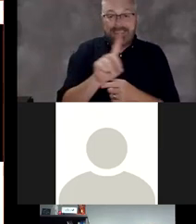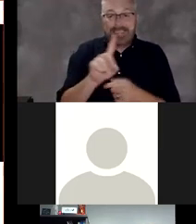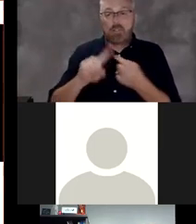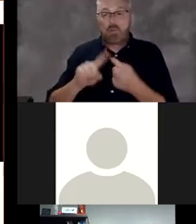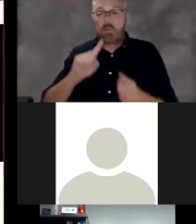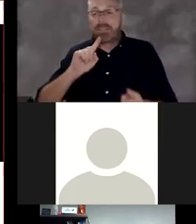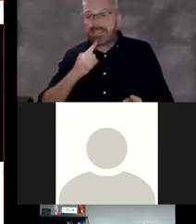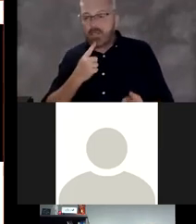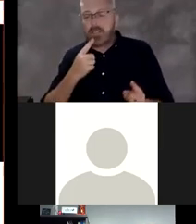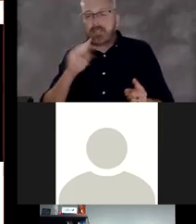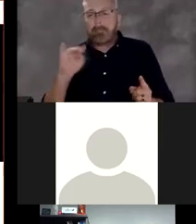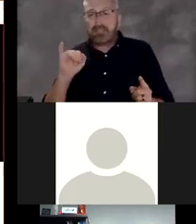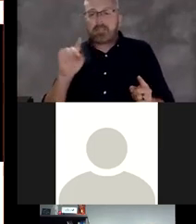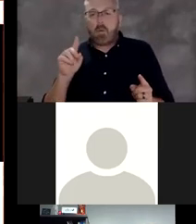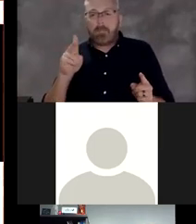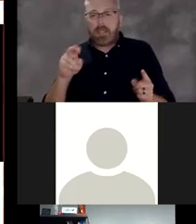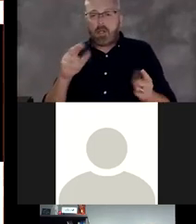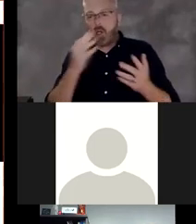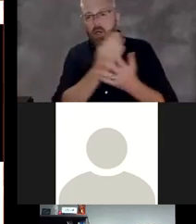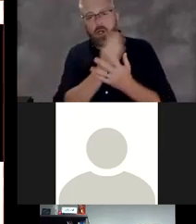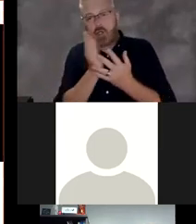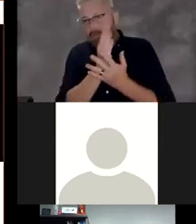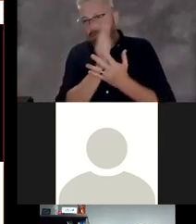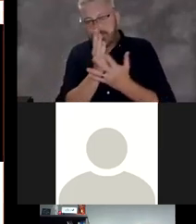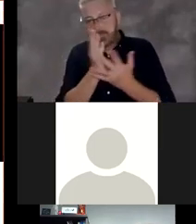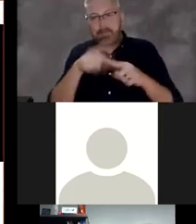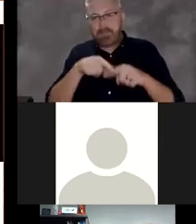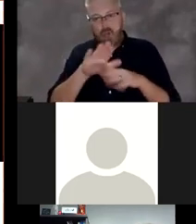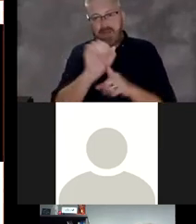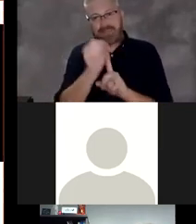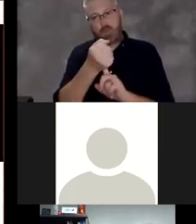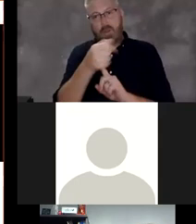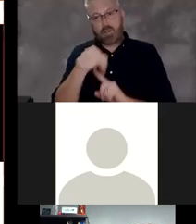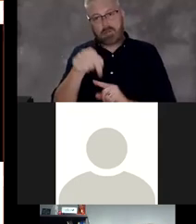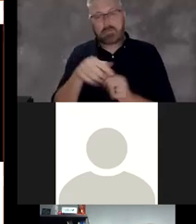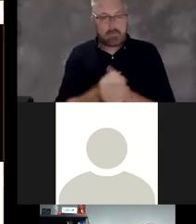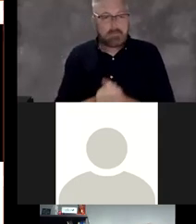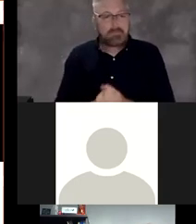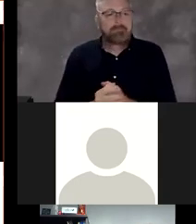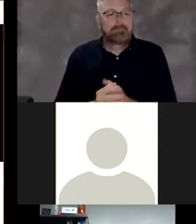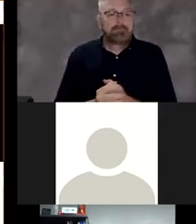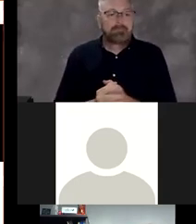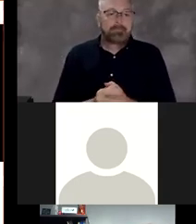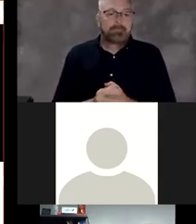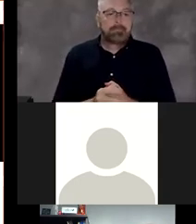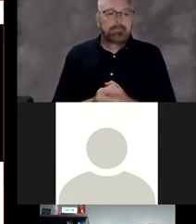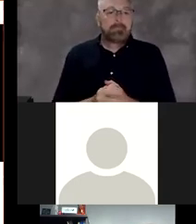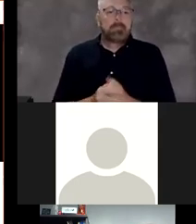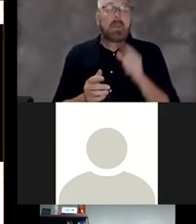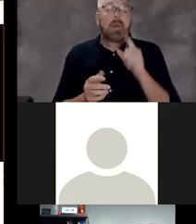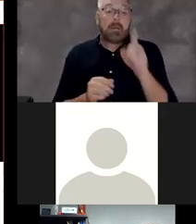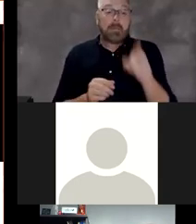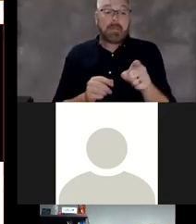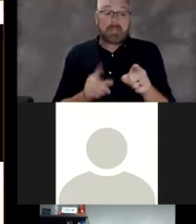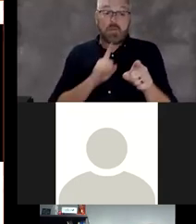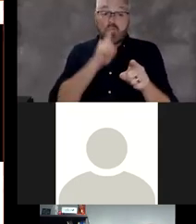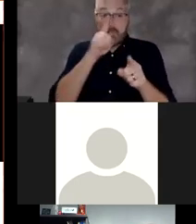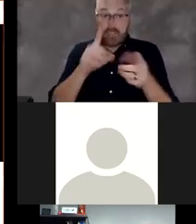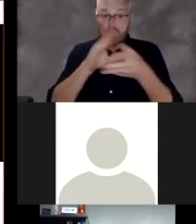IT DEPENDS ON THE CIRCUMSTANCES. SO THIS IS A REAL LIFE EXAMPLE